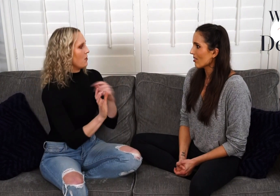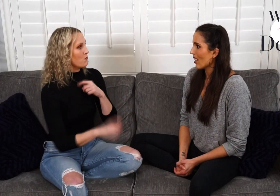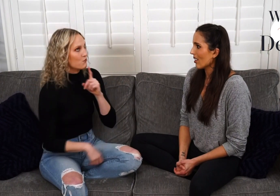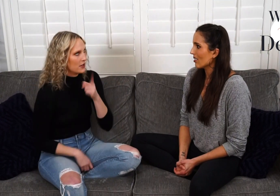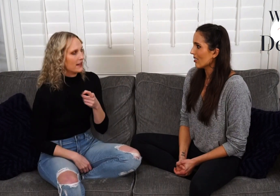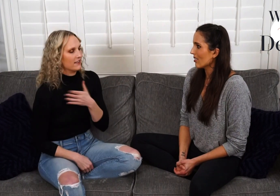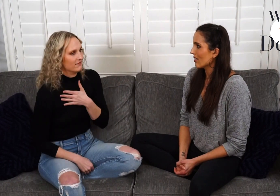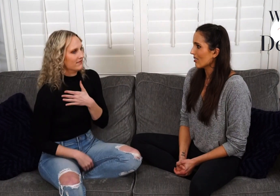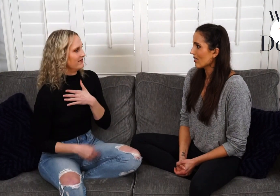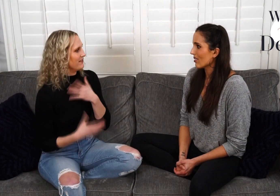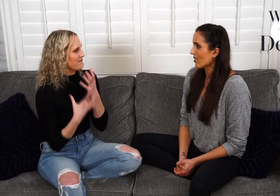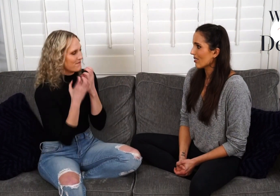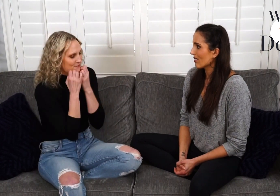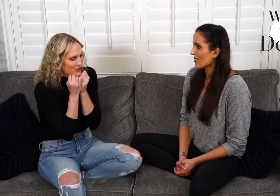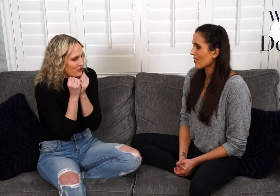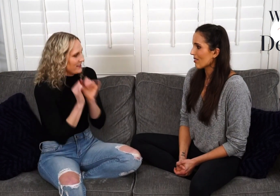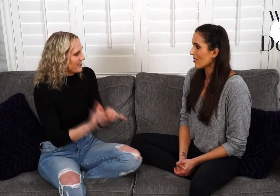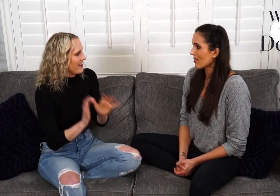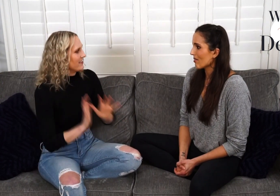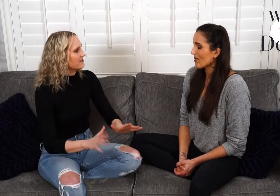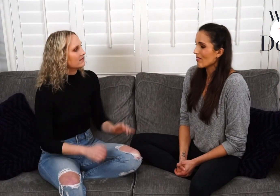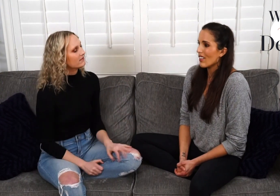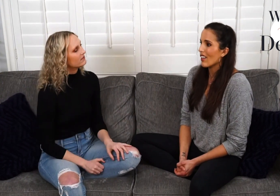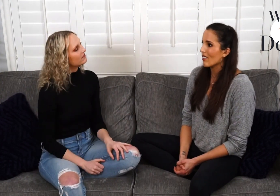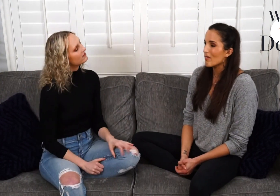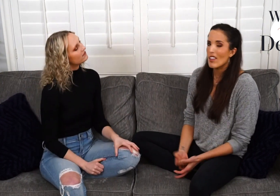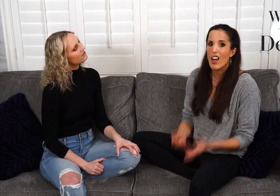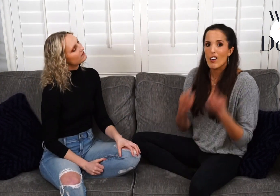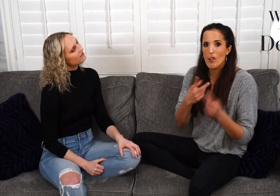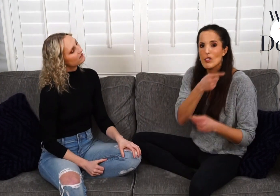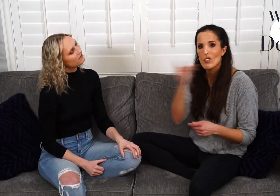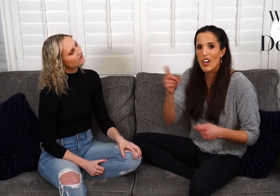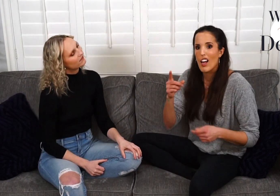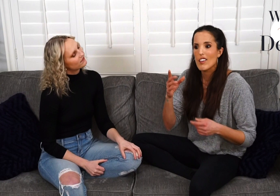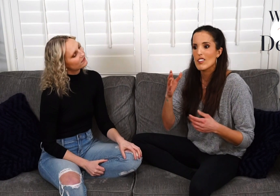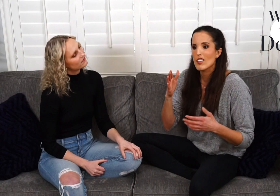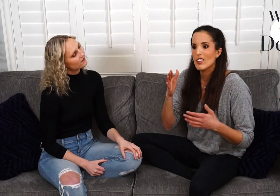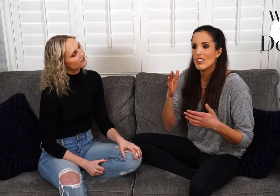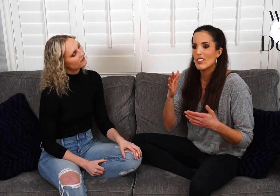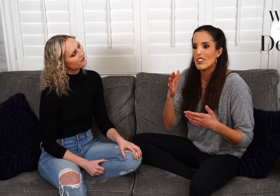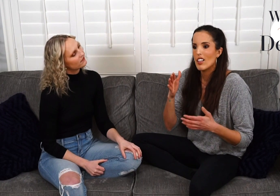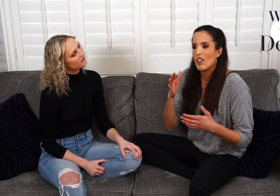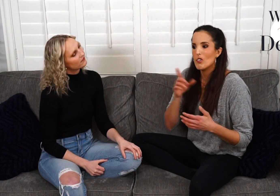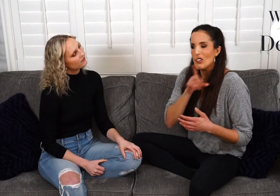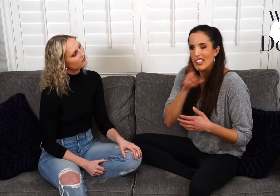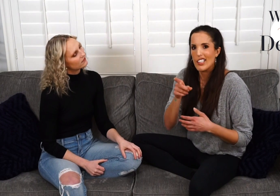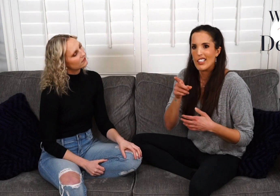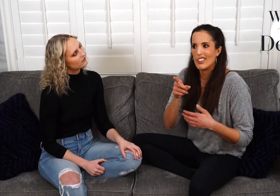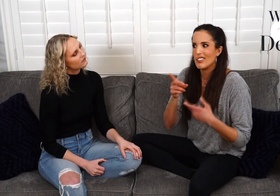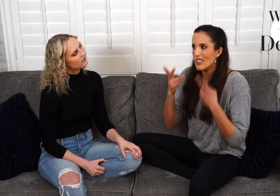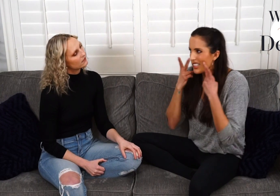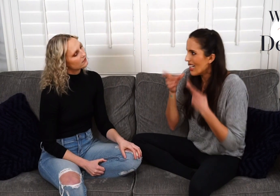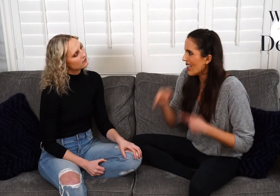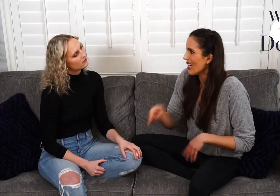in a good way and I truly truly admire that. Yeah, I hope you listeners really take the time